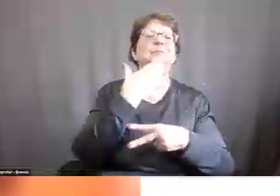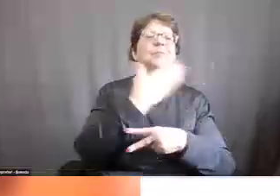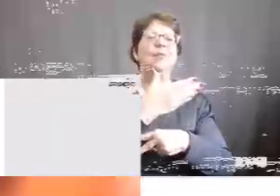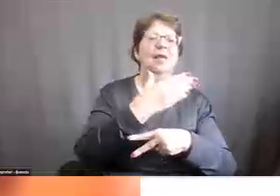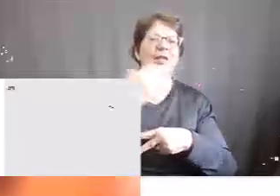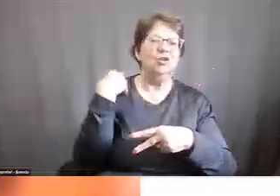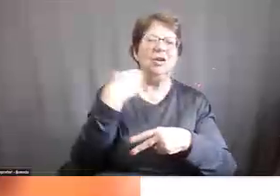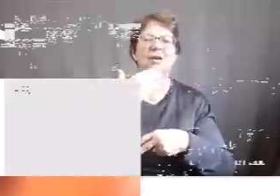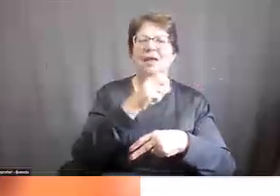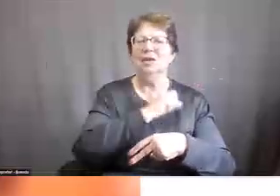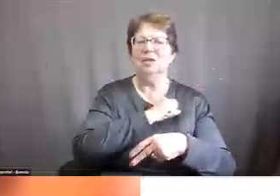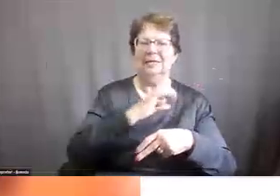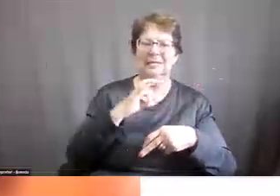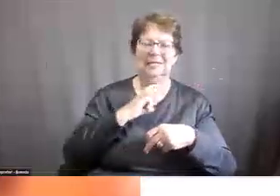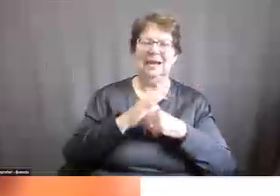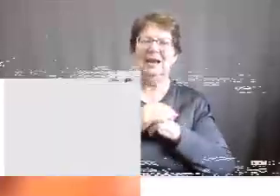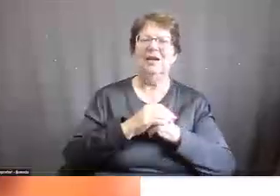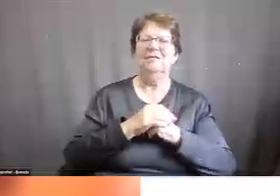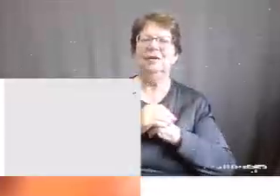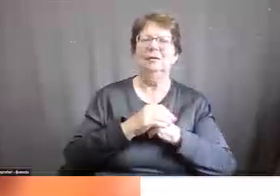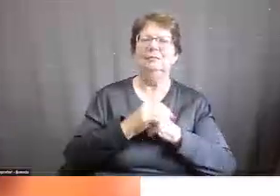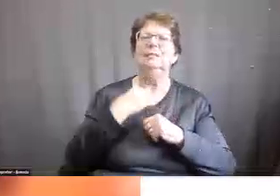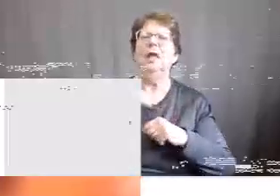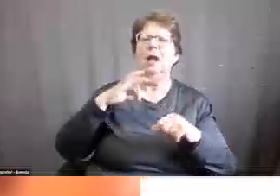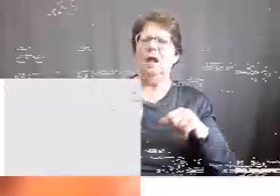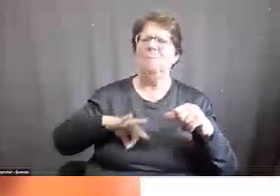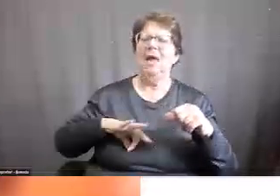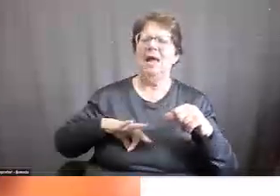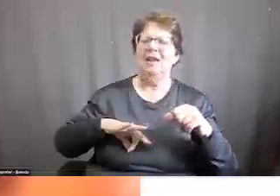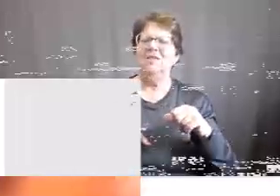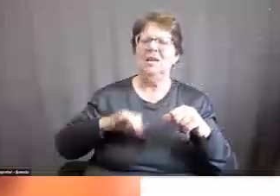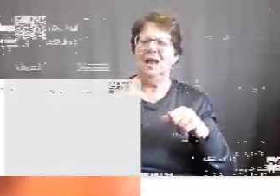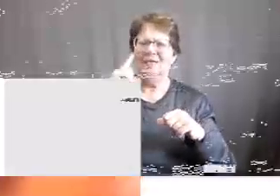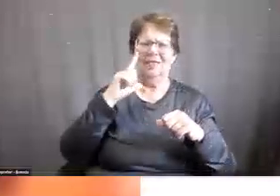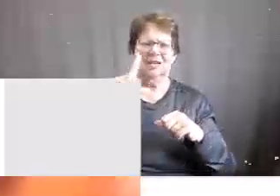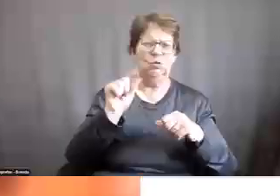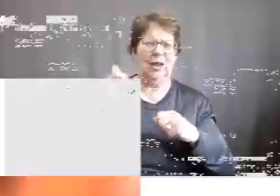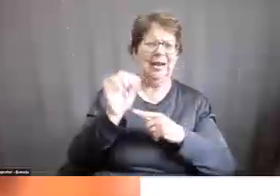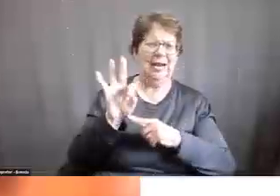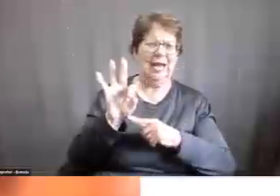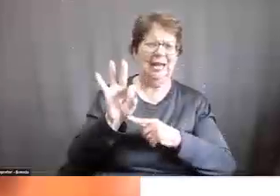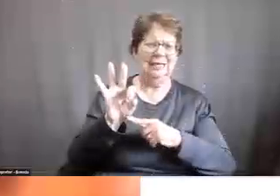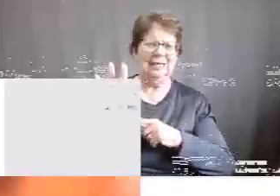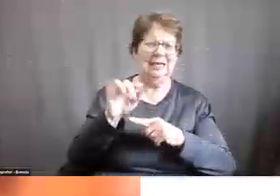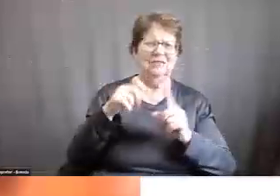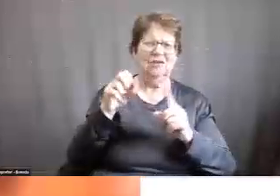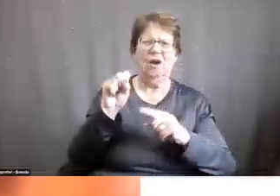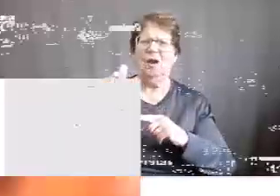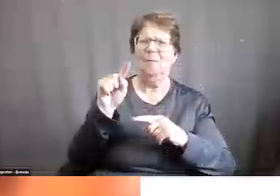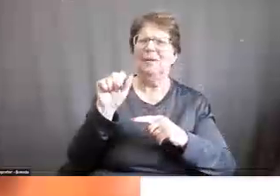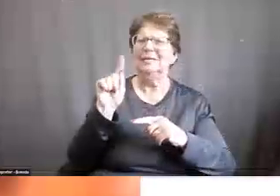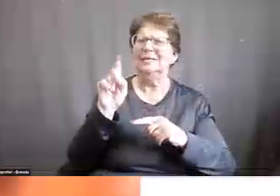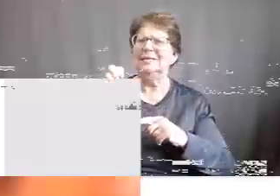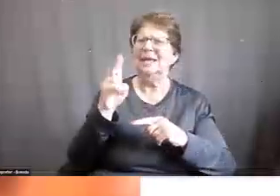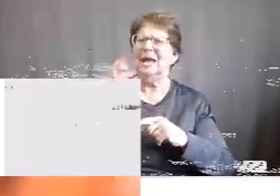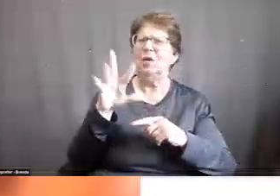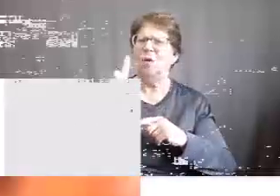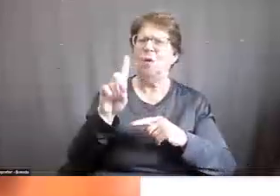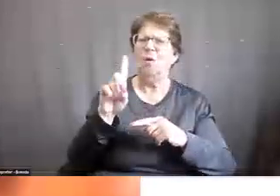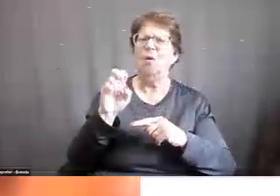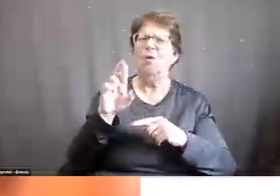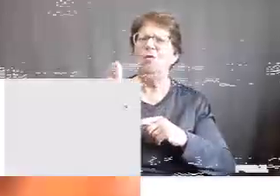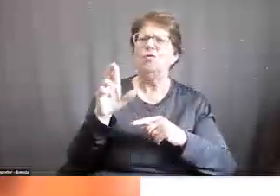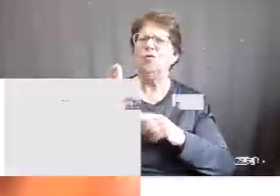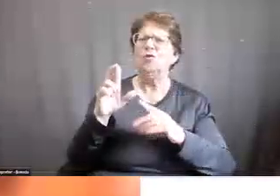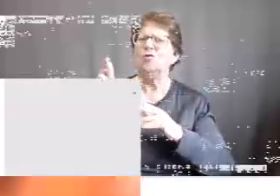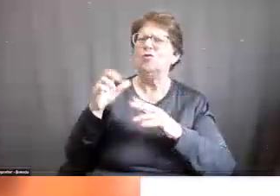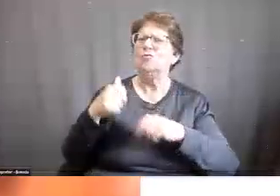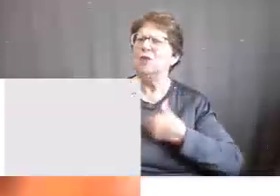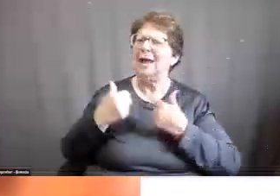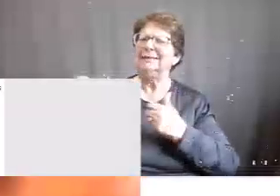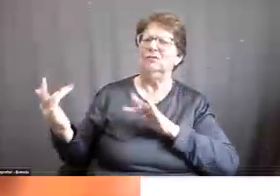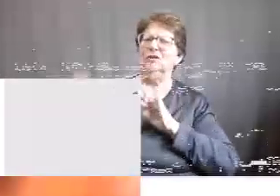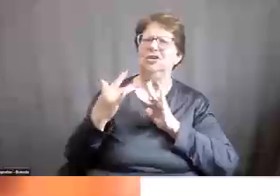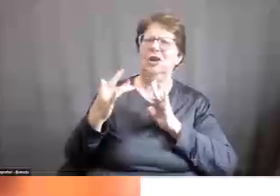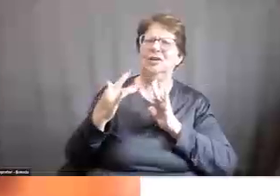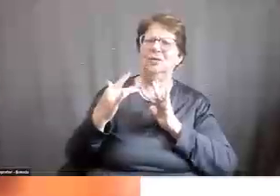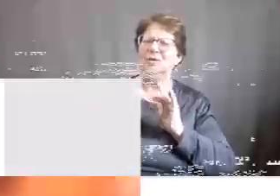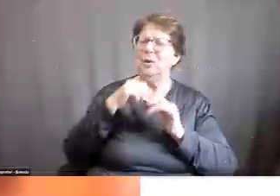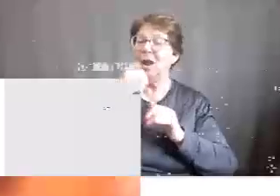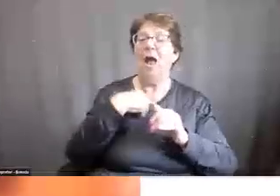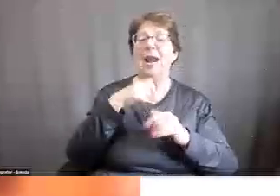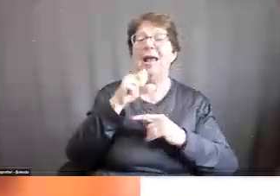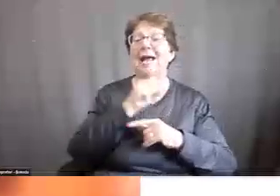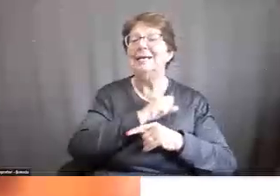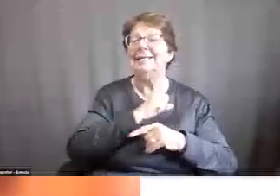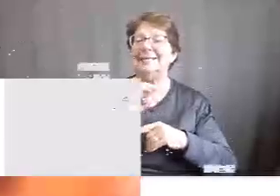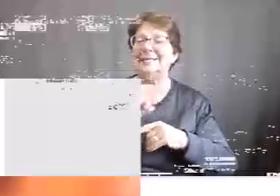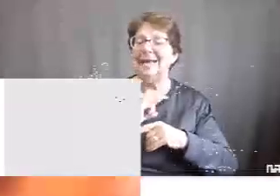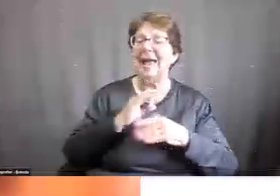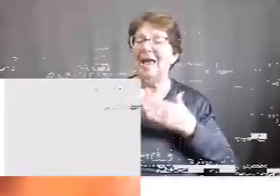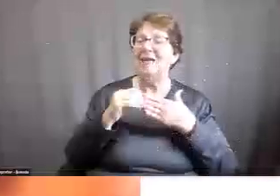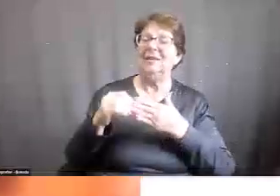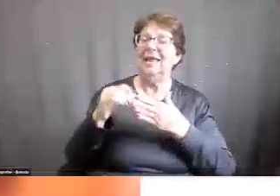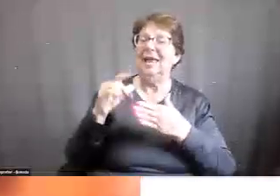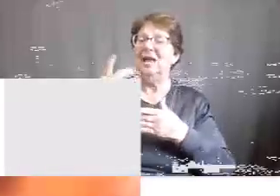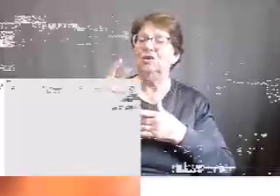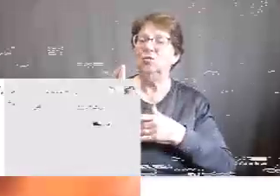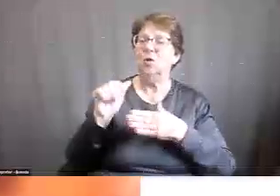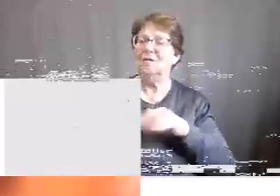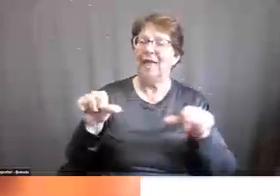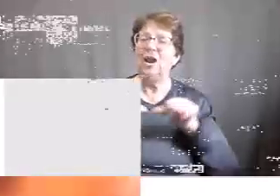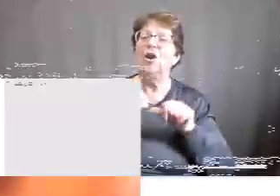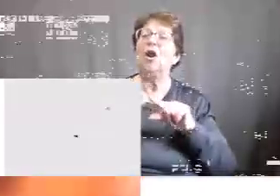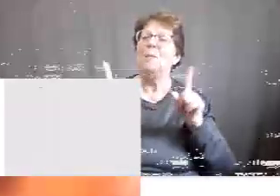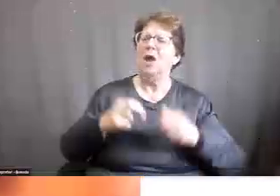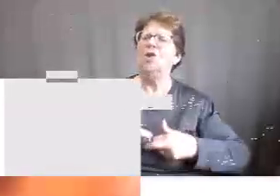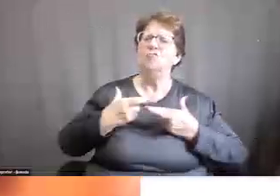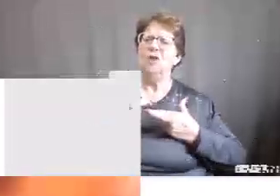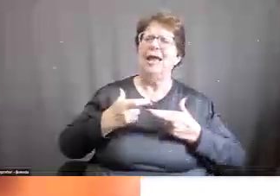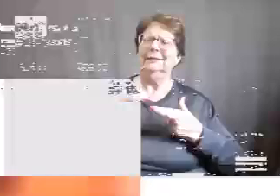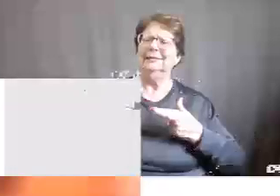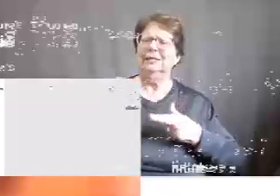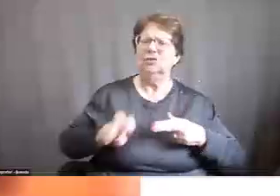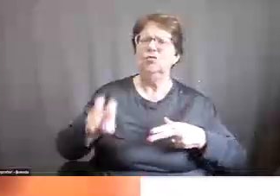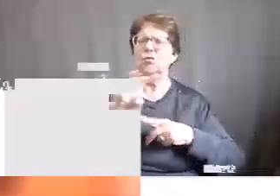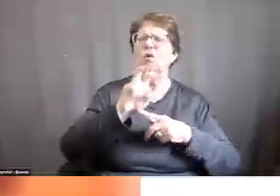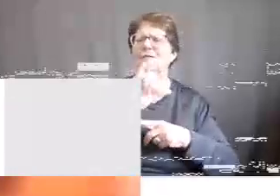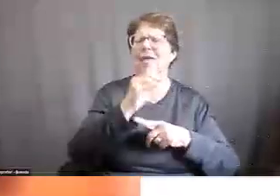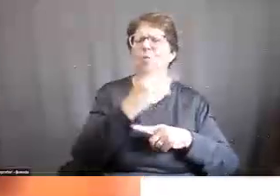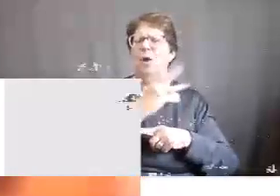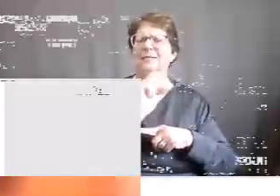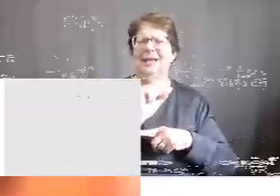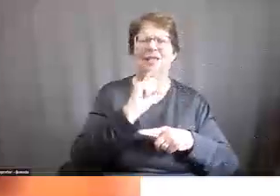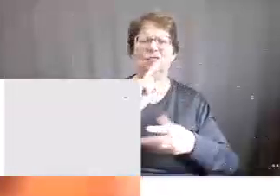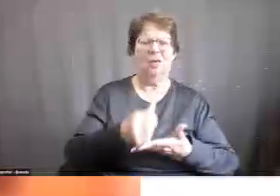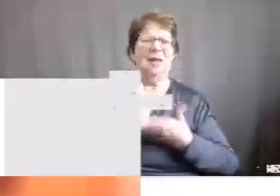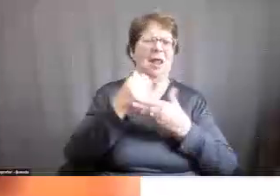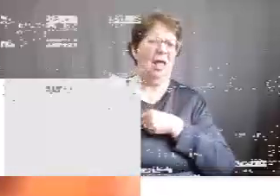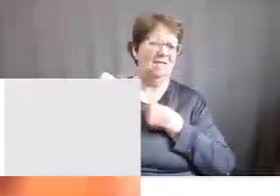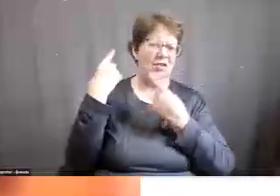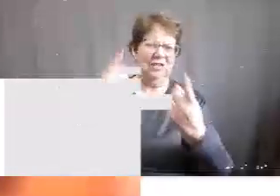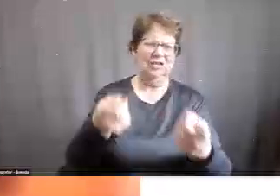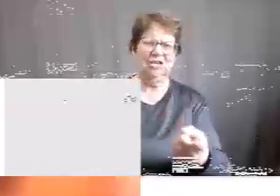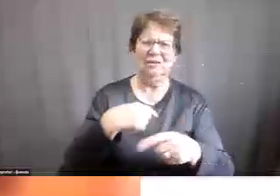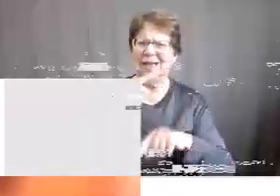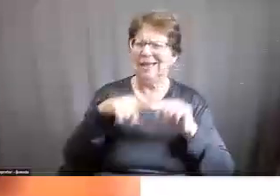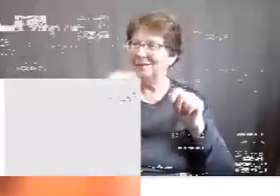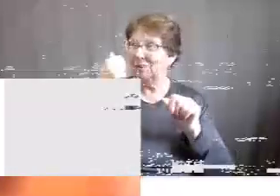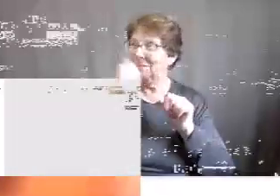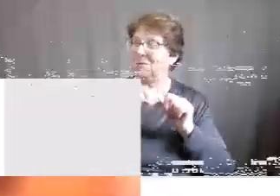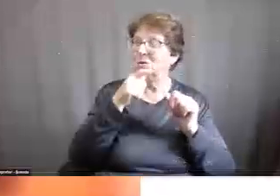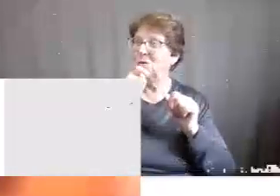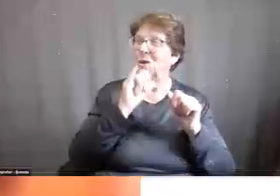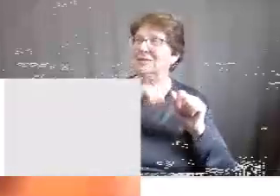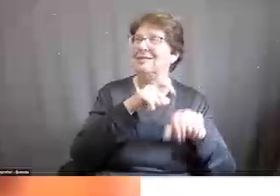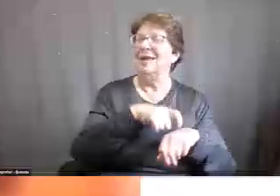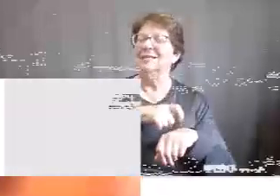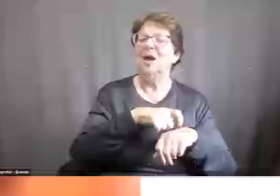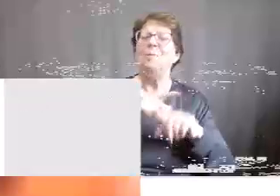Boardroom: I, benefited in, I think, 2019 from a stakeholder, a resident reaching out to me, so I had not a staff-led tour of the area, but a resident, tour of West Seattle. That's been super helpful over these years. I can't remember who it was at the time, but thank you.